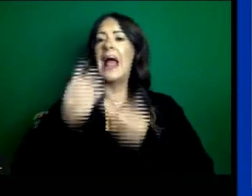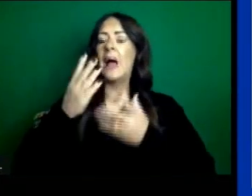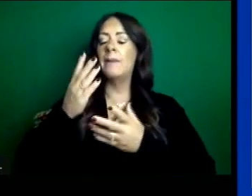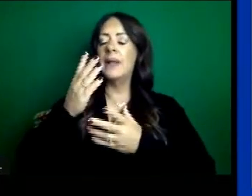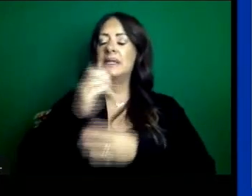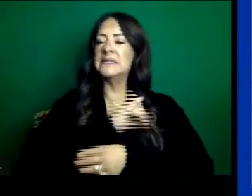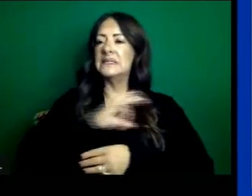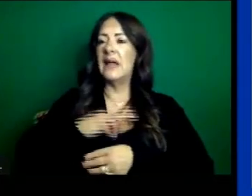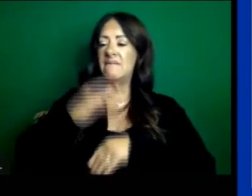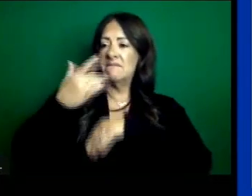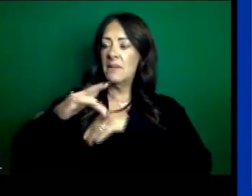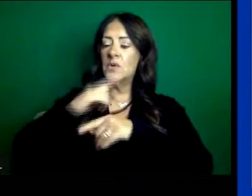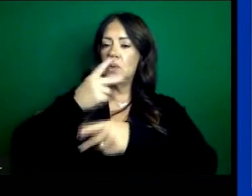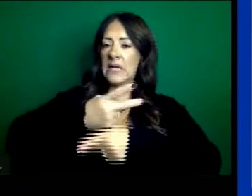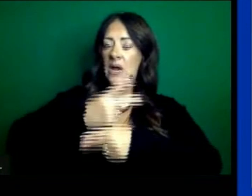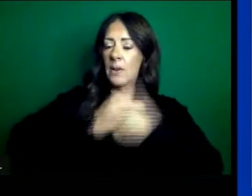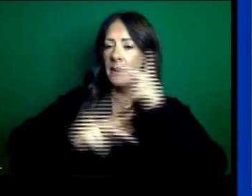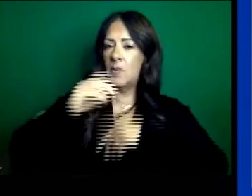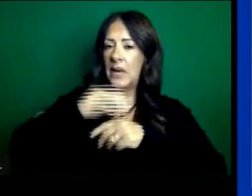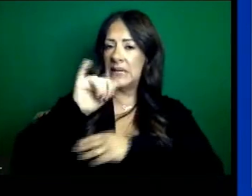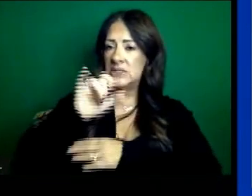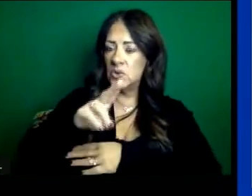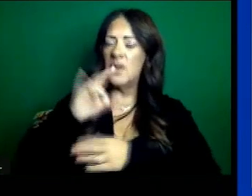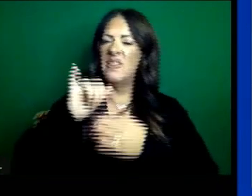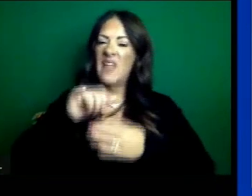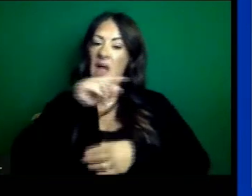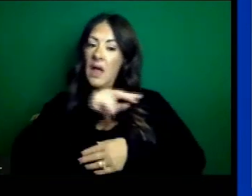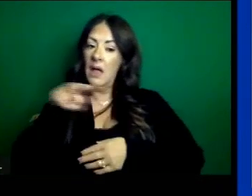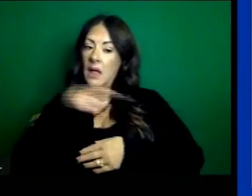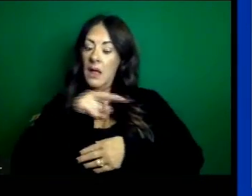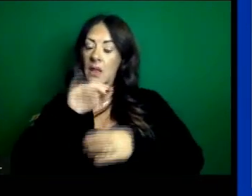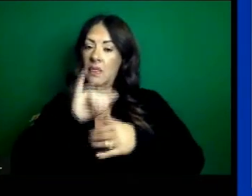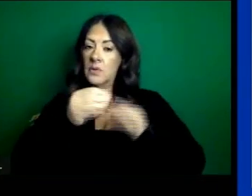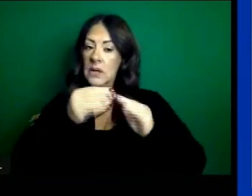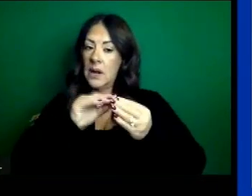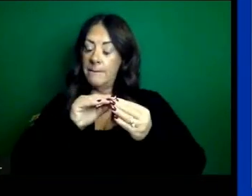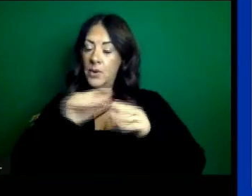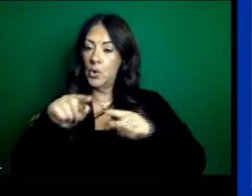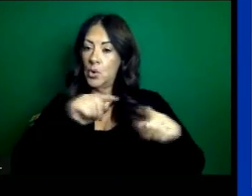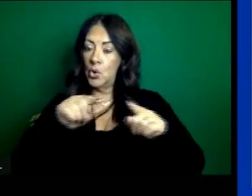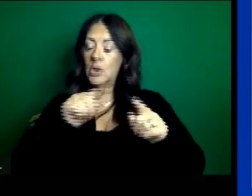AN IMPORTANT SCARCE RESOURCE ACROSS THE STATE WHICH IS ICU BEDS, ICU STAFF BEDS.